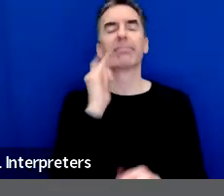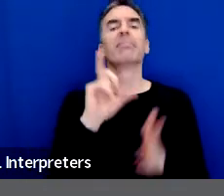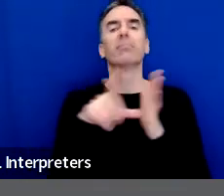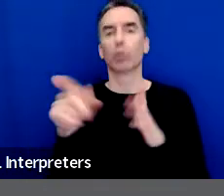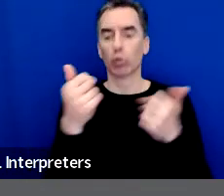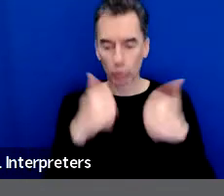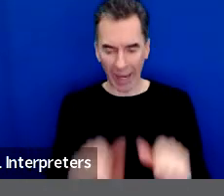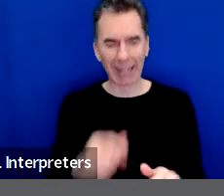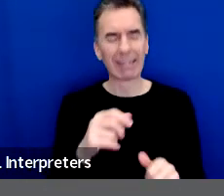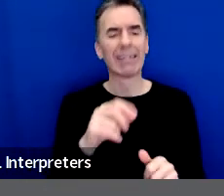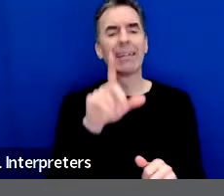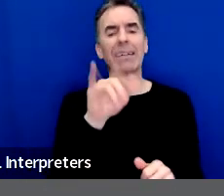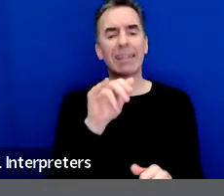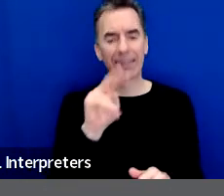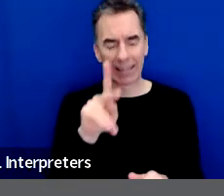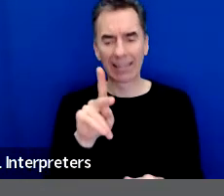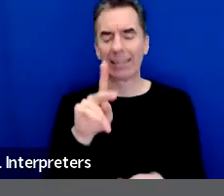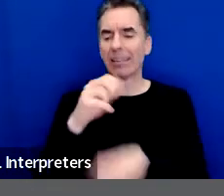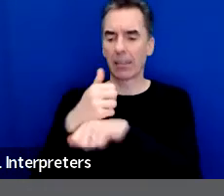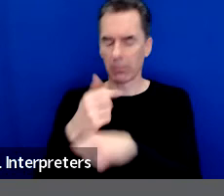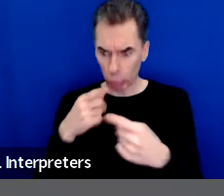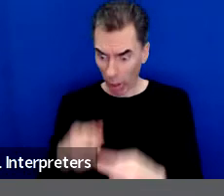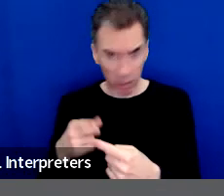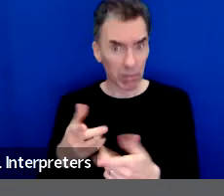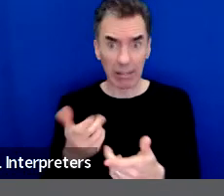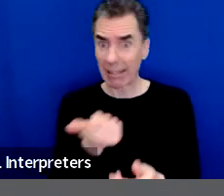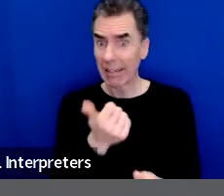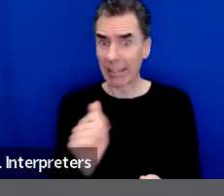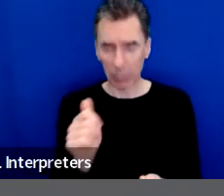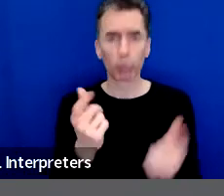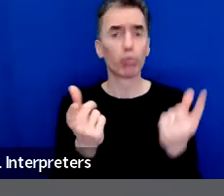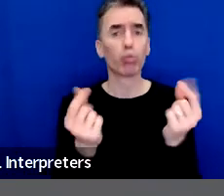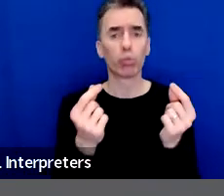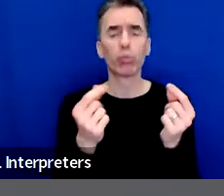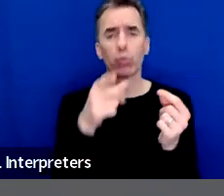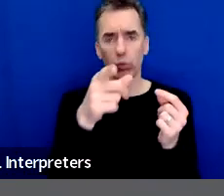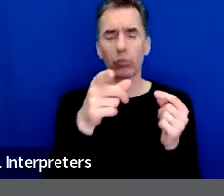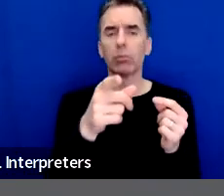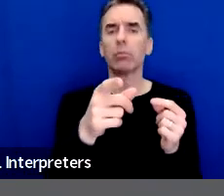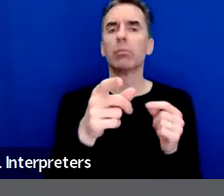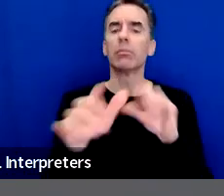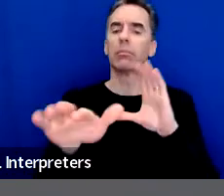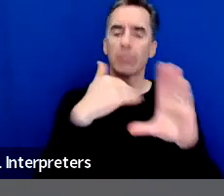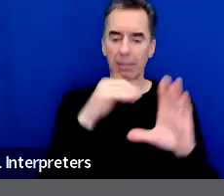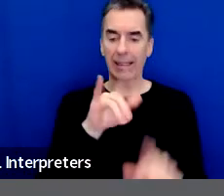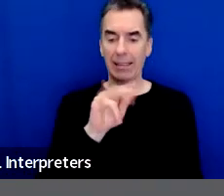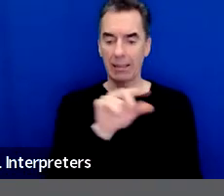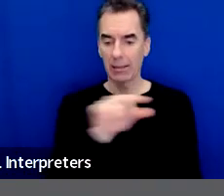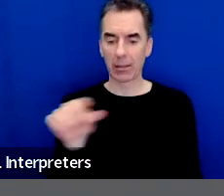linking to anything, just send send me the link and let me know. A screenshot would also be helpful.